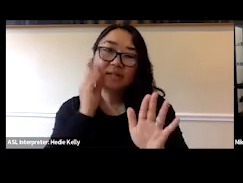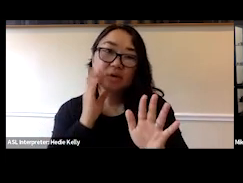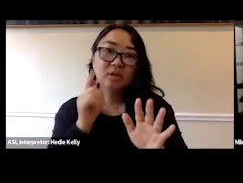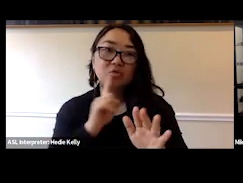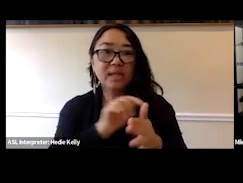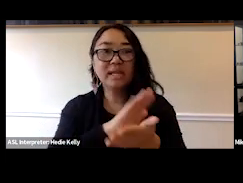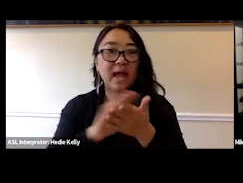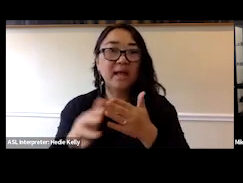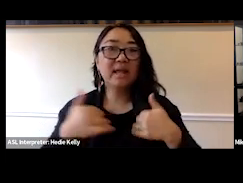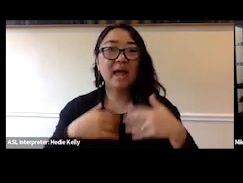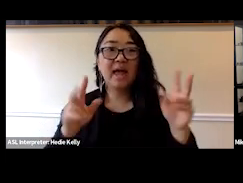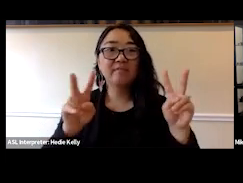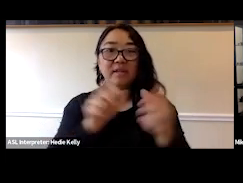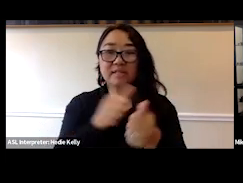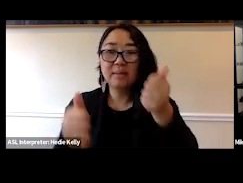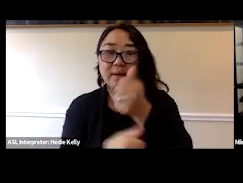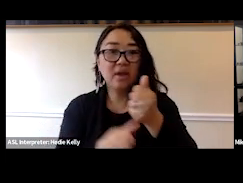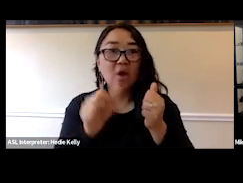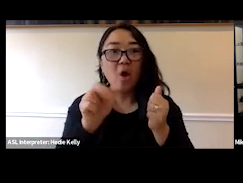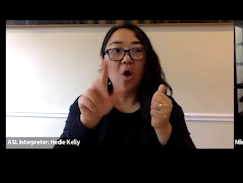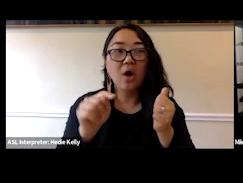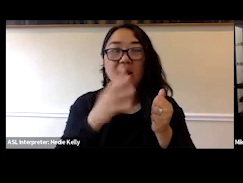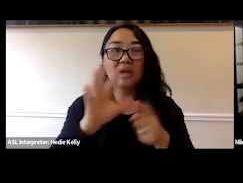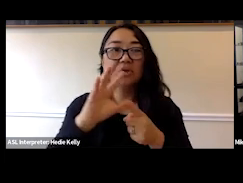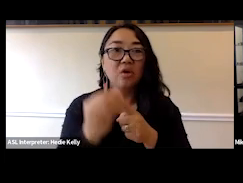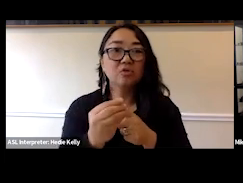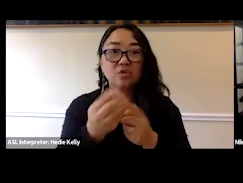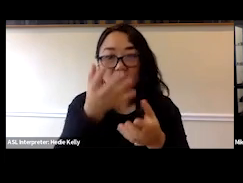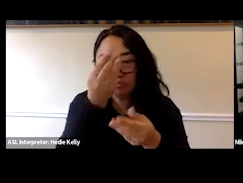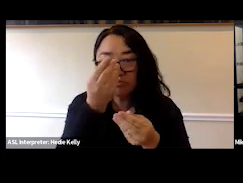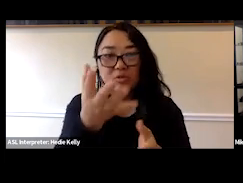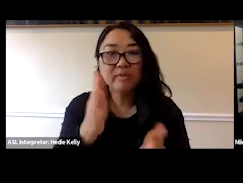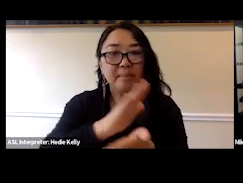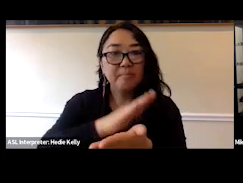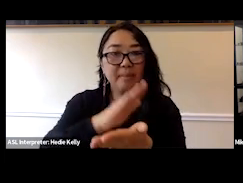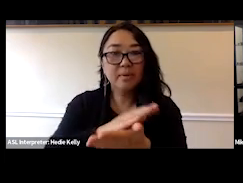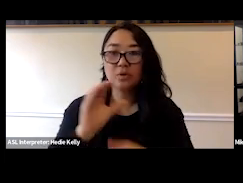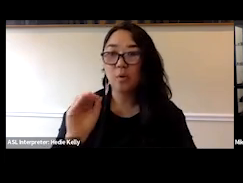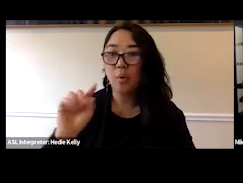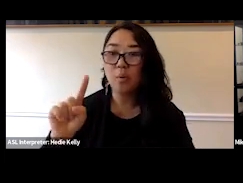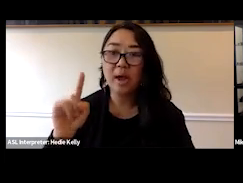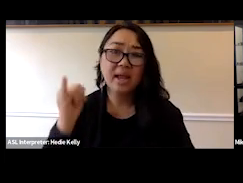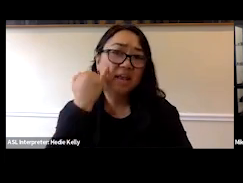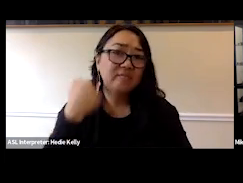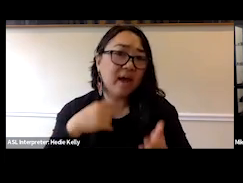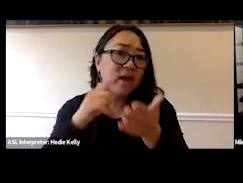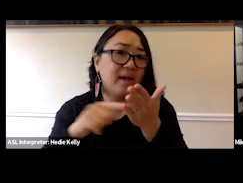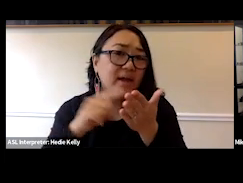called the Arts and Culture Briefing Papers one. And in that if I run a color contrast check on this, which we can do in real